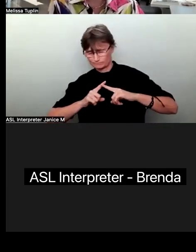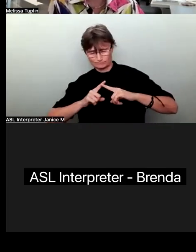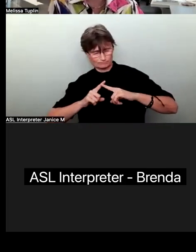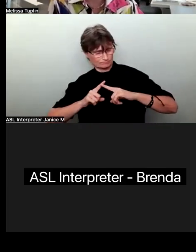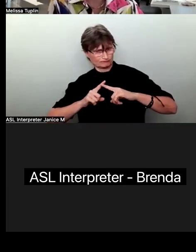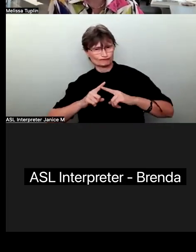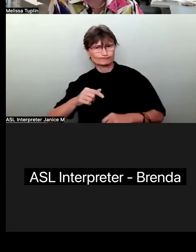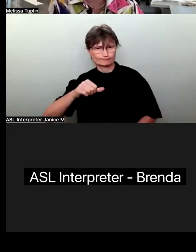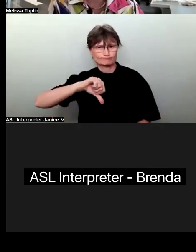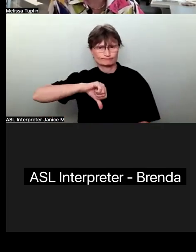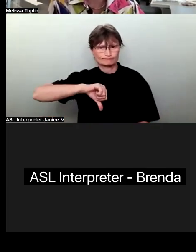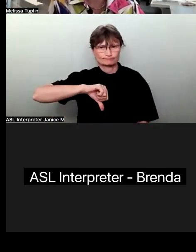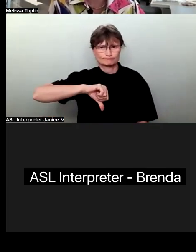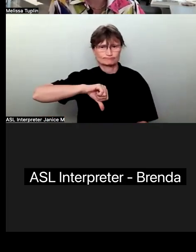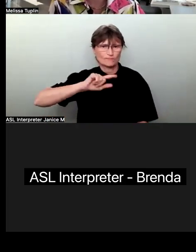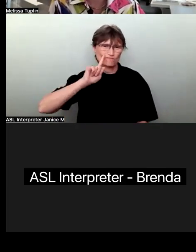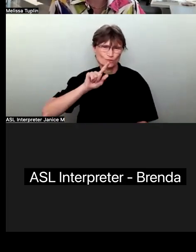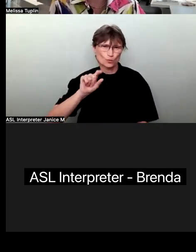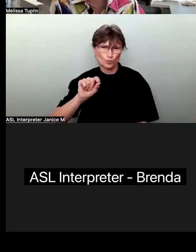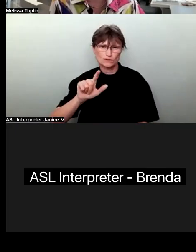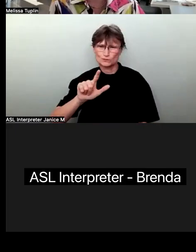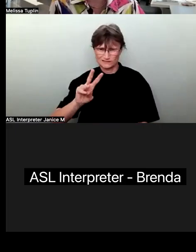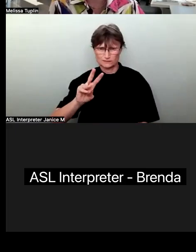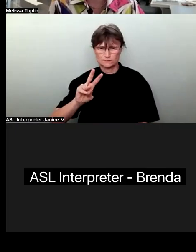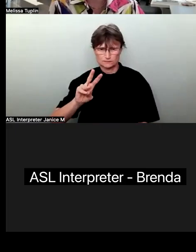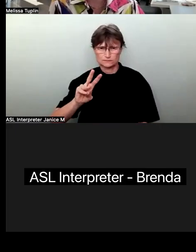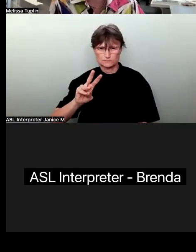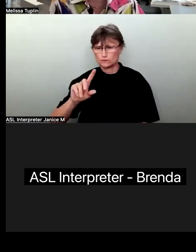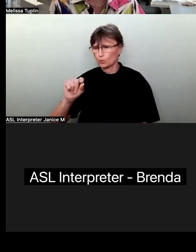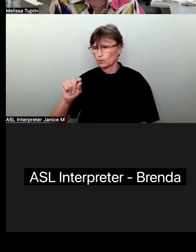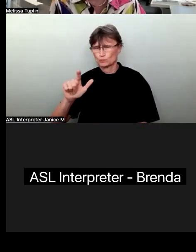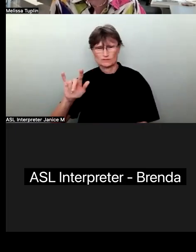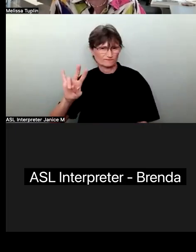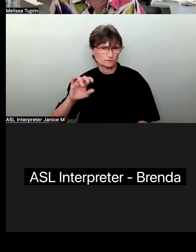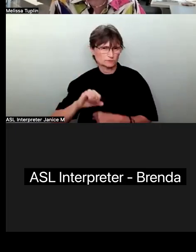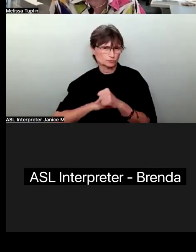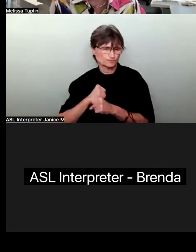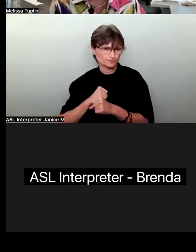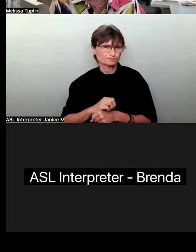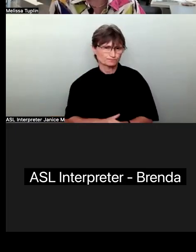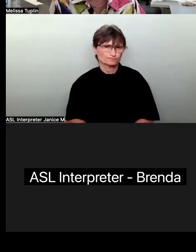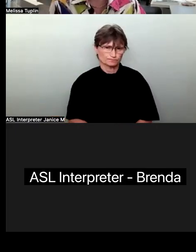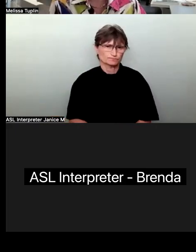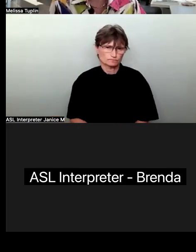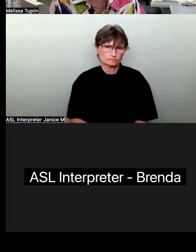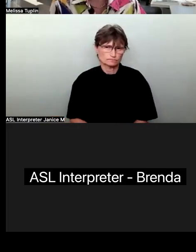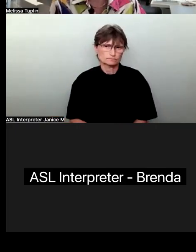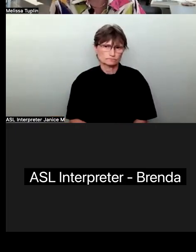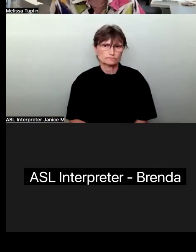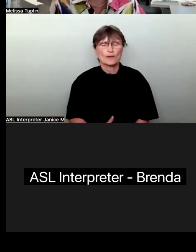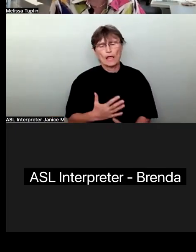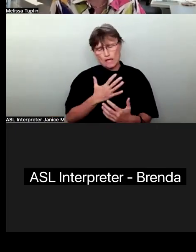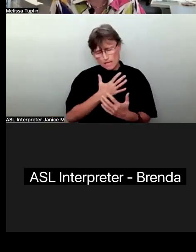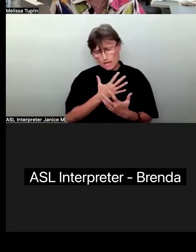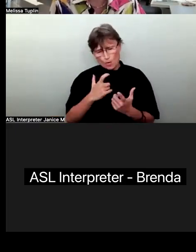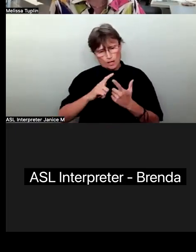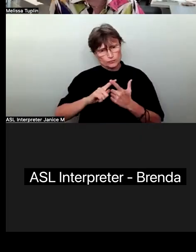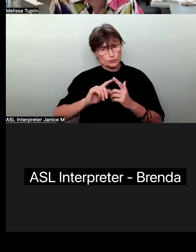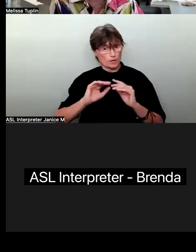an operating grant for the 2026 to 2027 cycle. I want to be clear here to say that this does